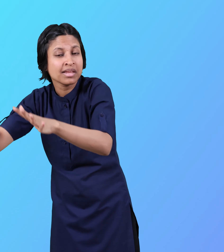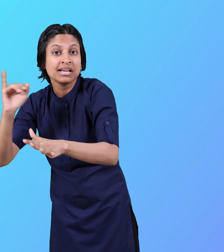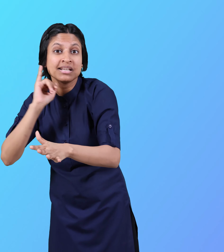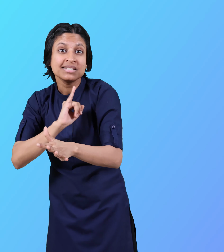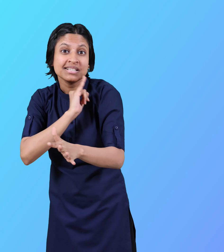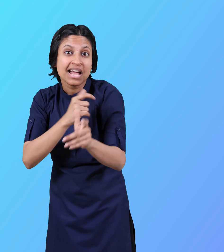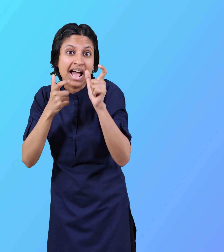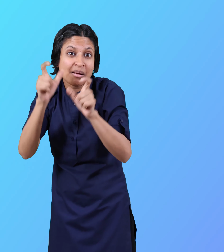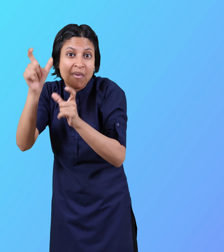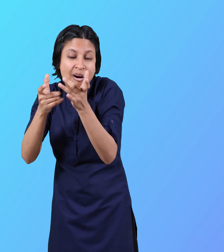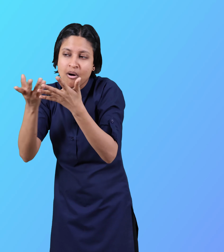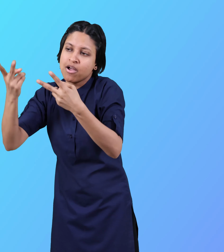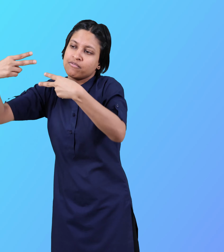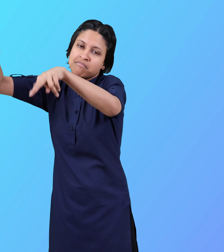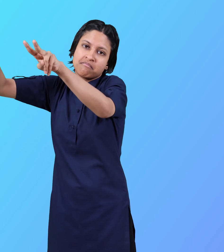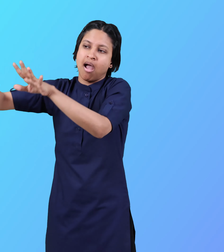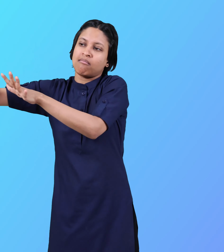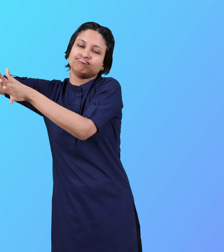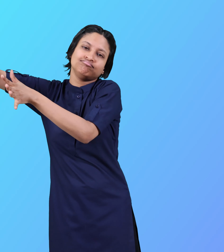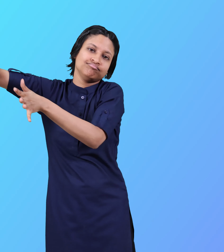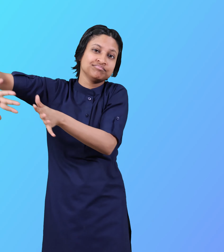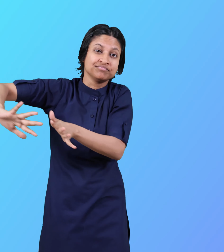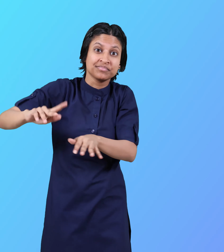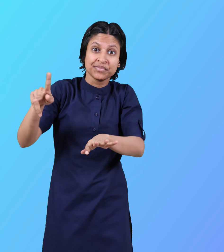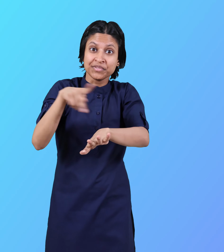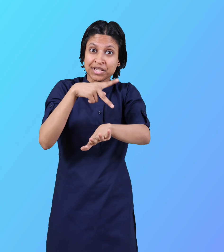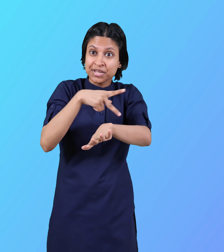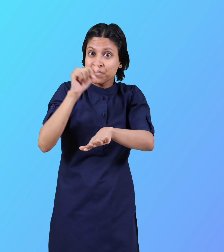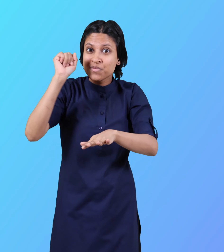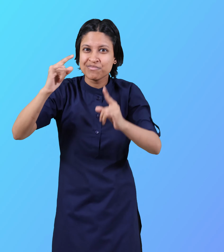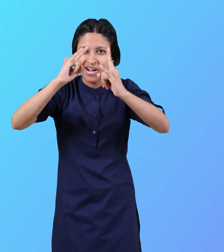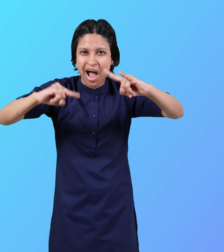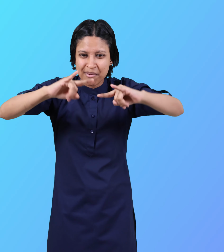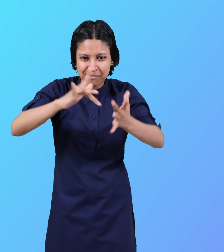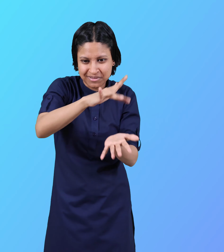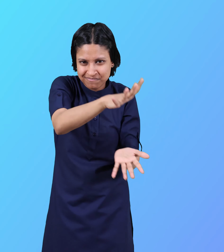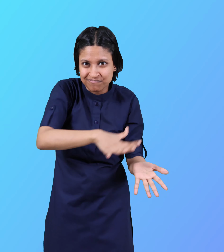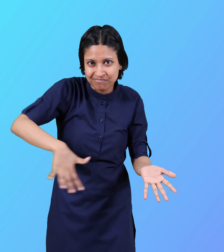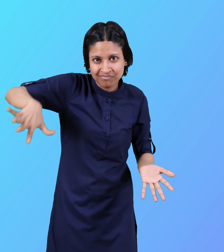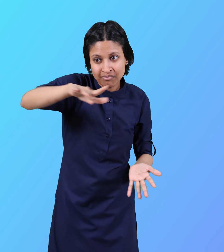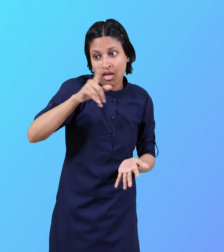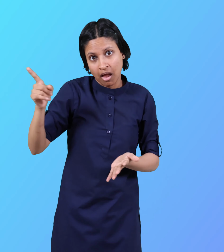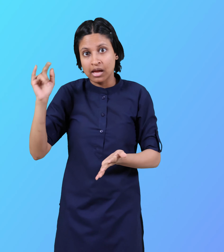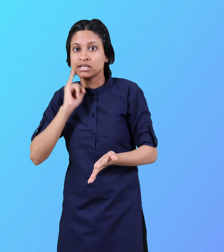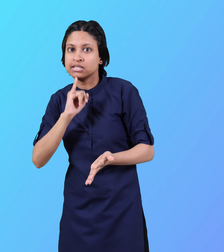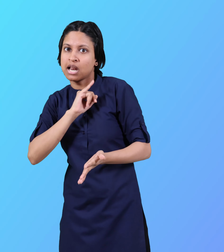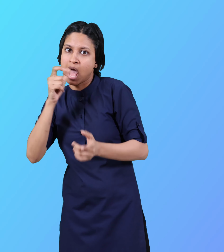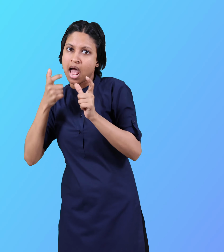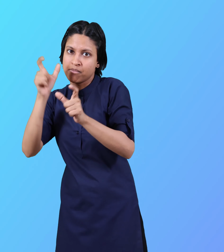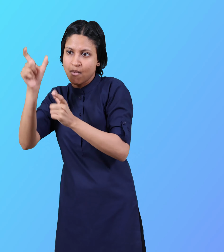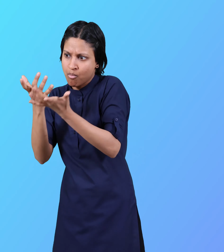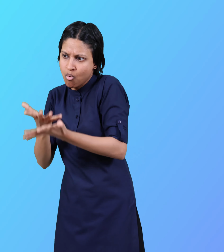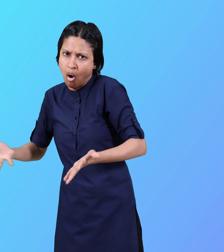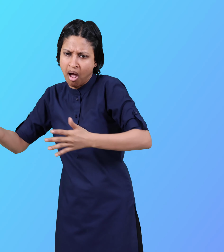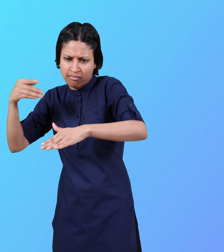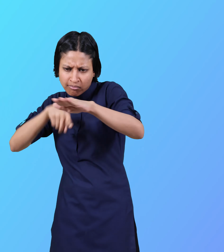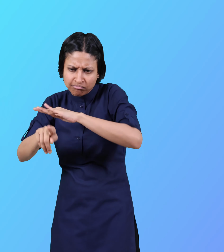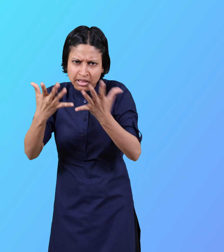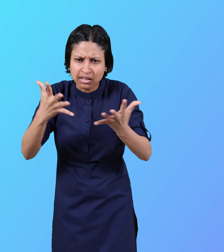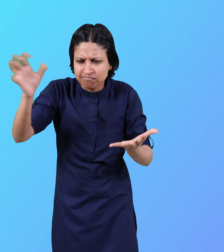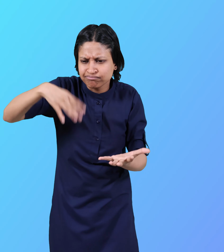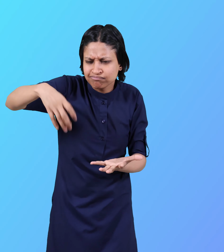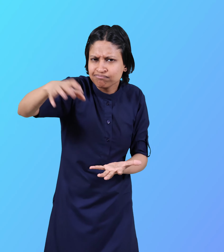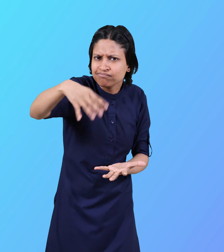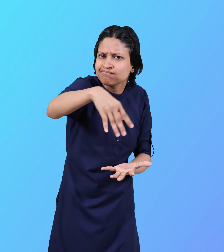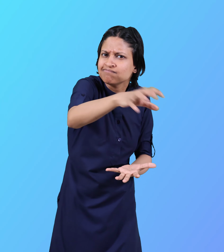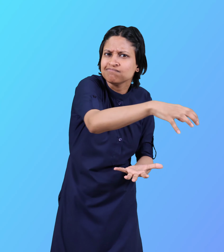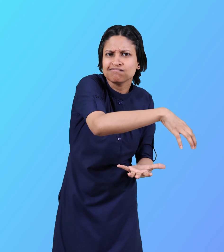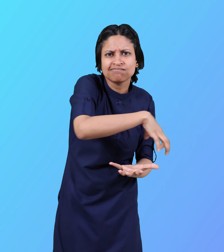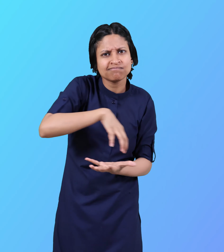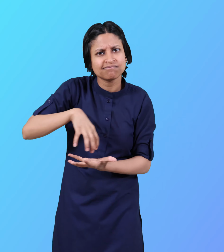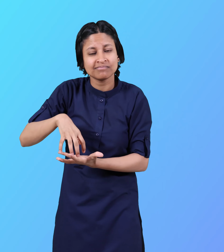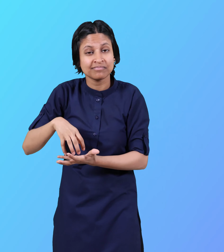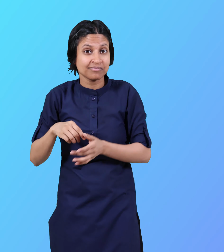After chasing the Philistines, the Israelites came back to the Philistine camp and took many things from that camp.